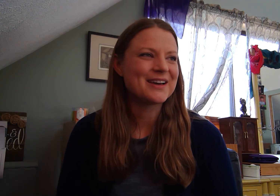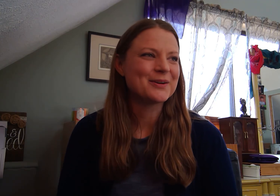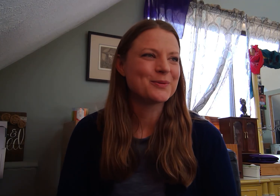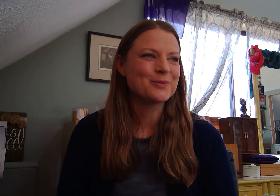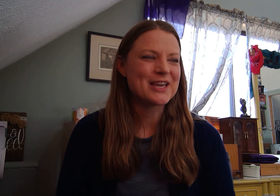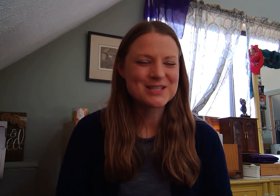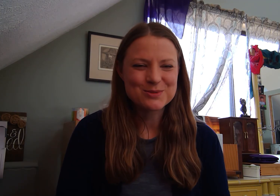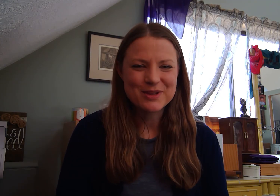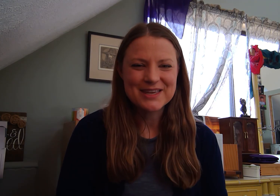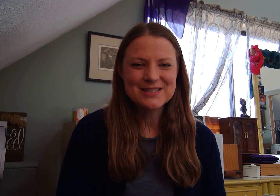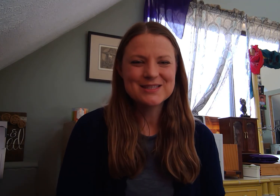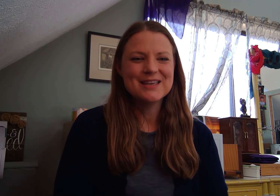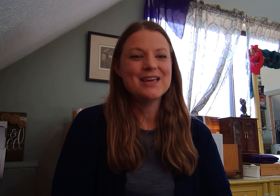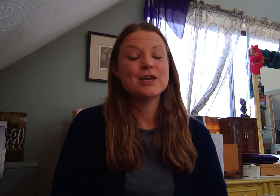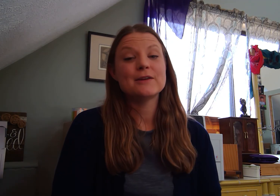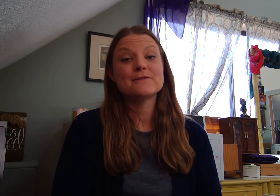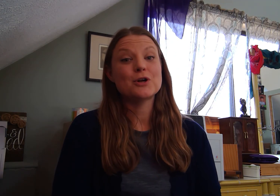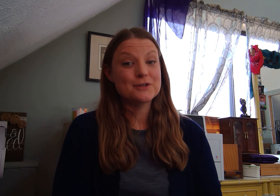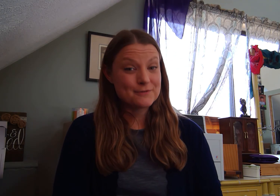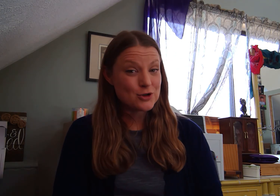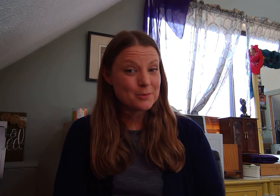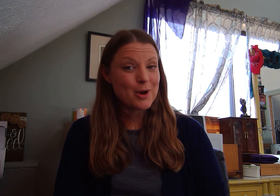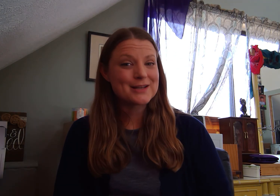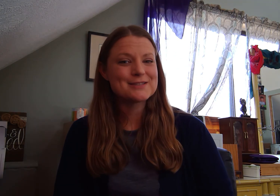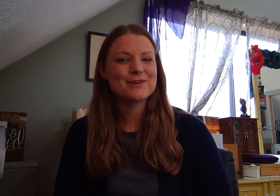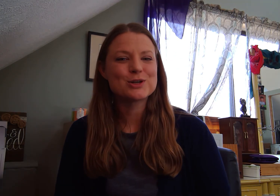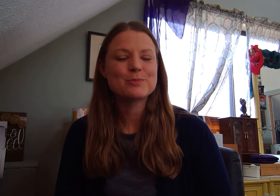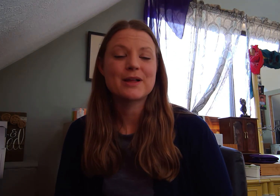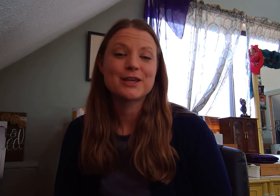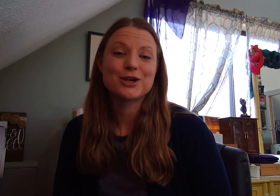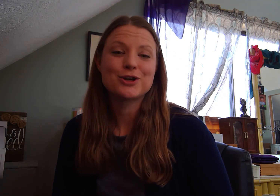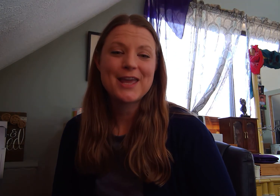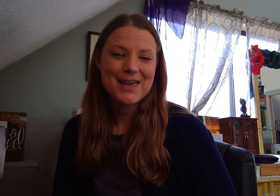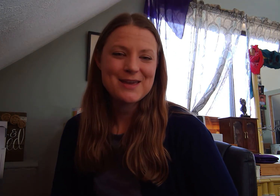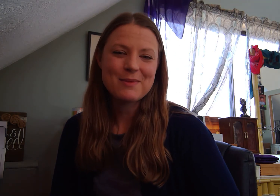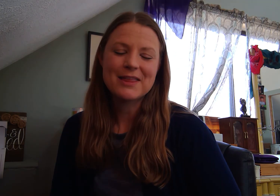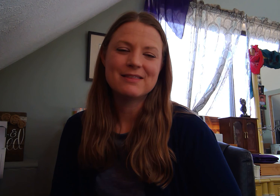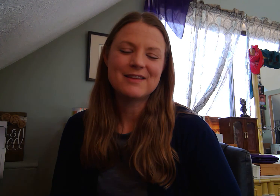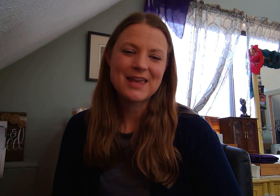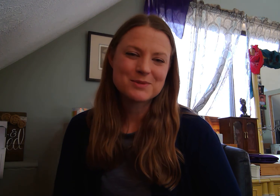license plates you can start to practice fingerspelling your name and the names